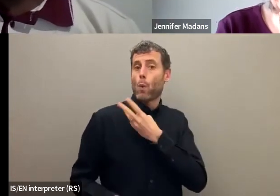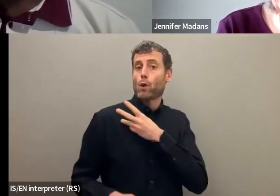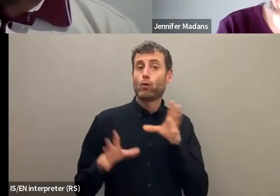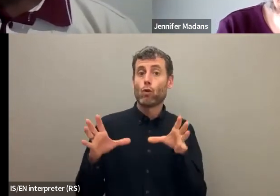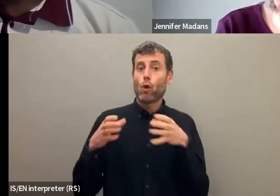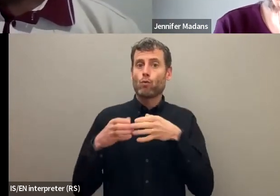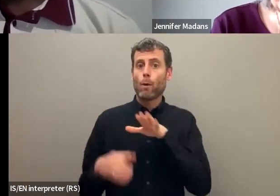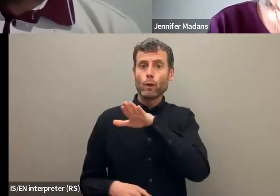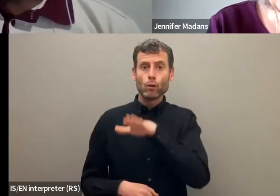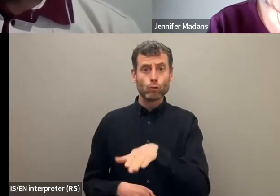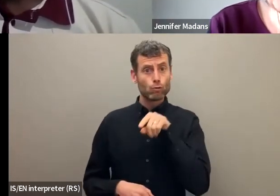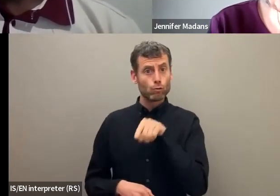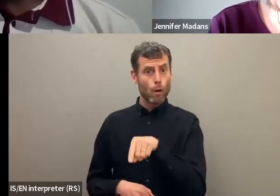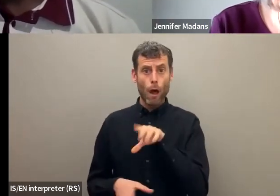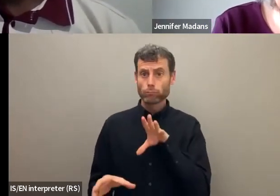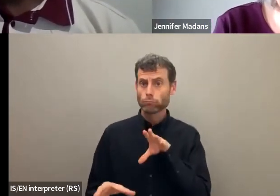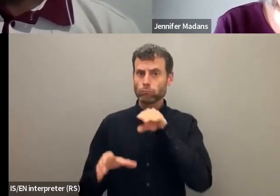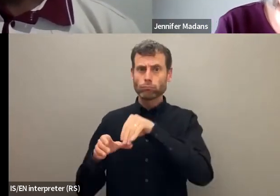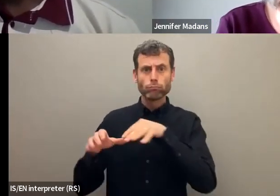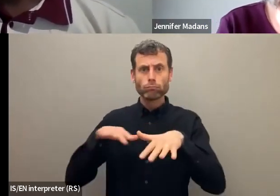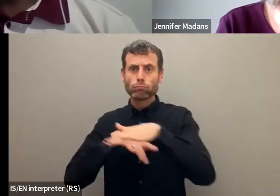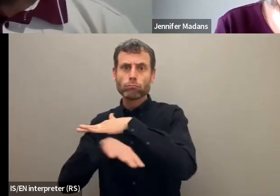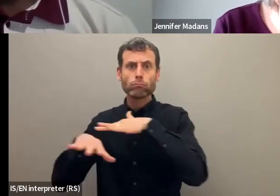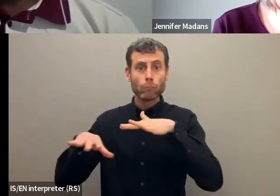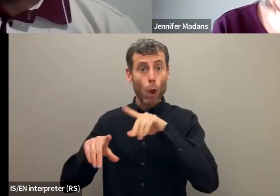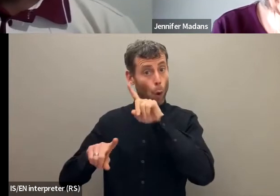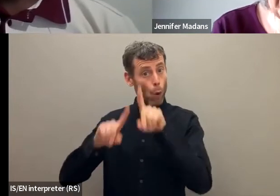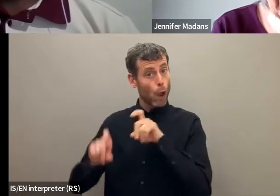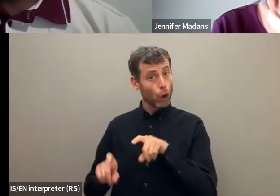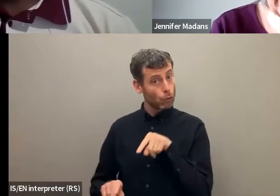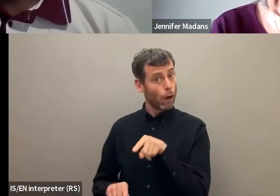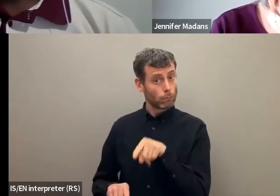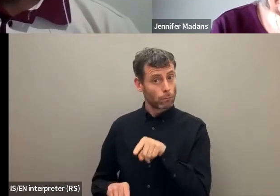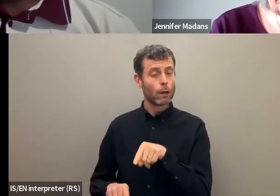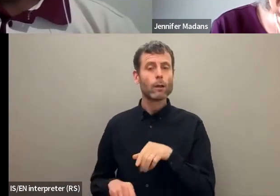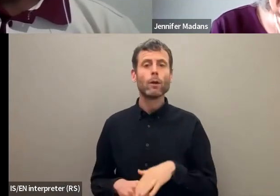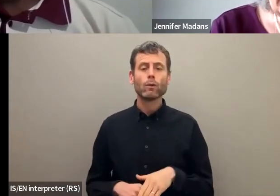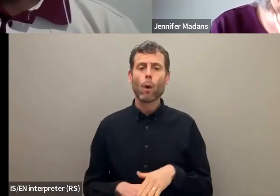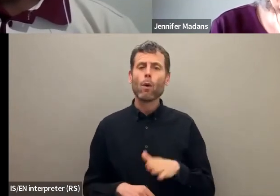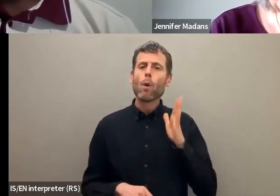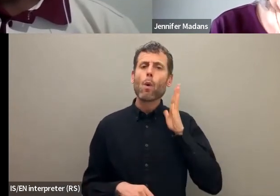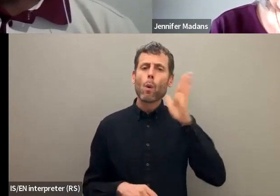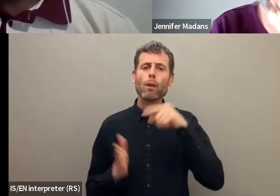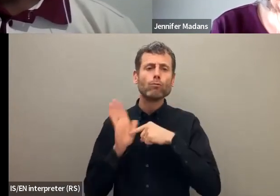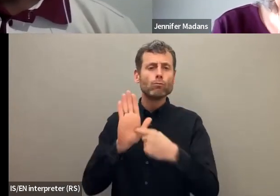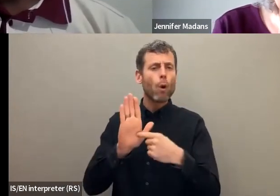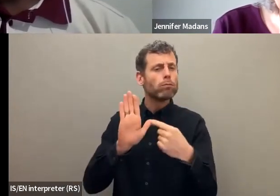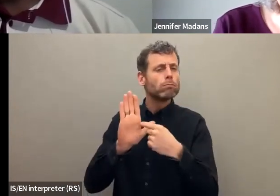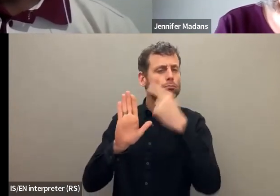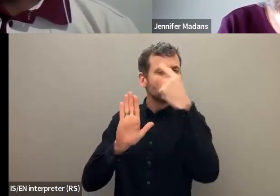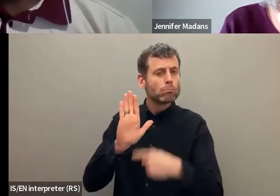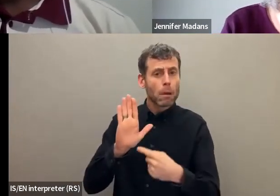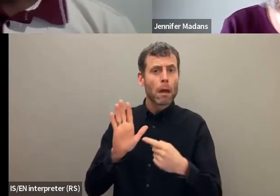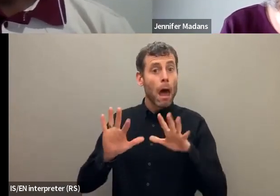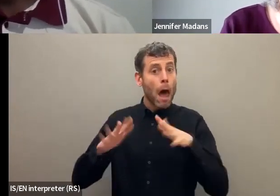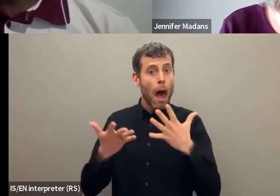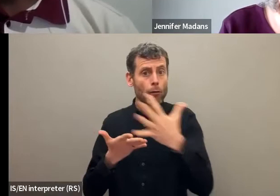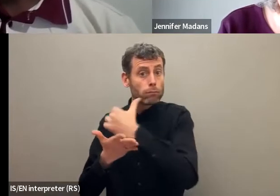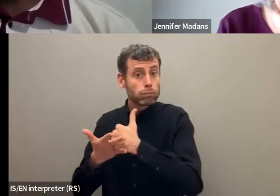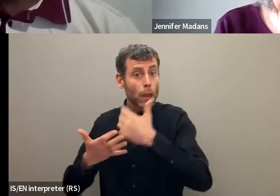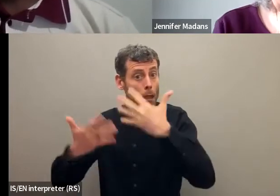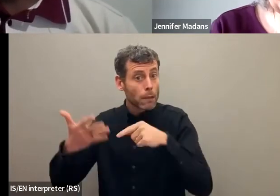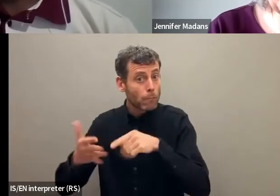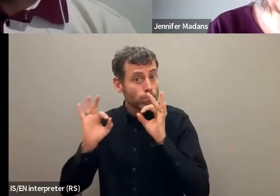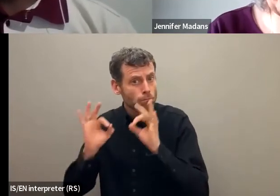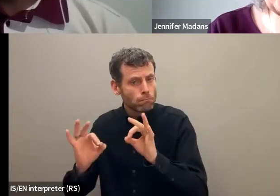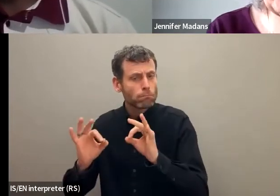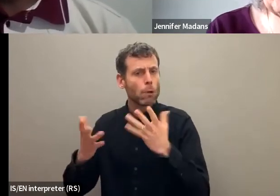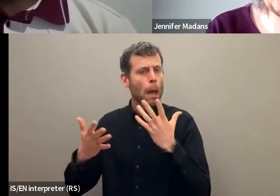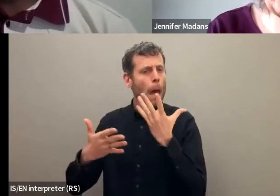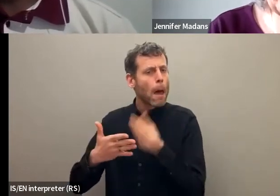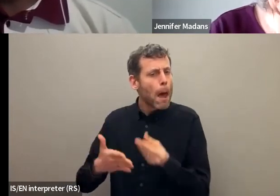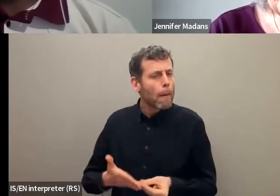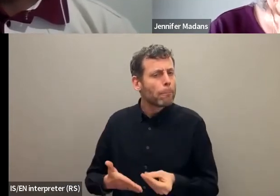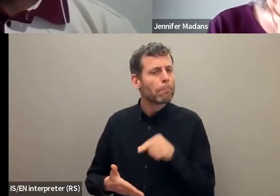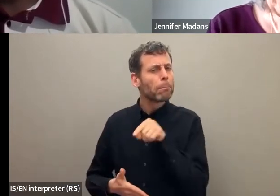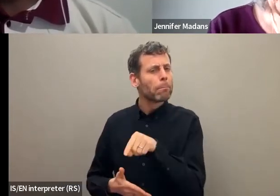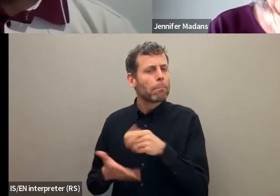Mohammed Ali Loutfy: Our next distinguished panelist is Dr Jennifer madden's consultant on disability statistics for the Washington Group on Disability statistics.